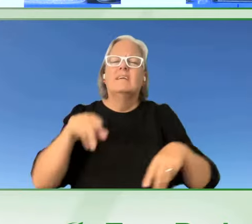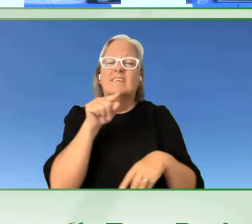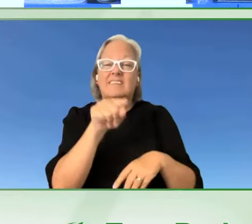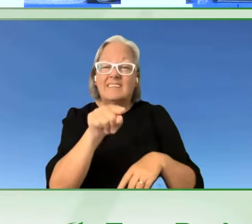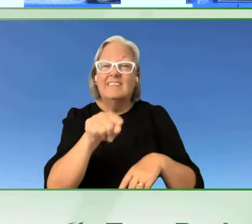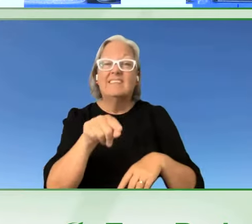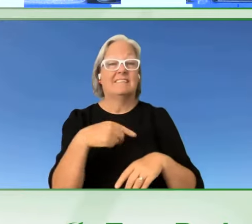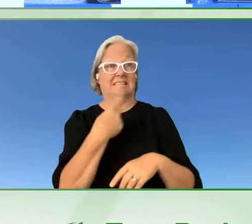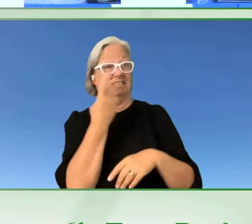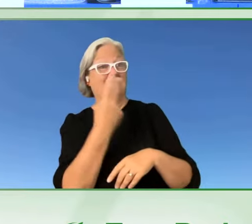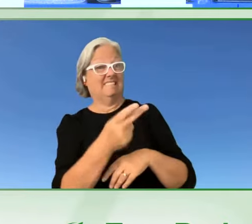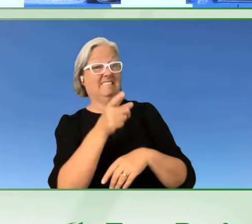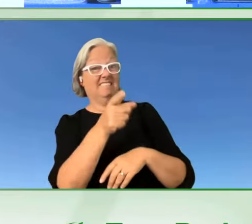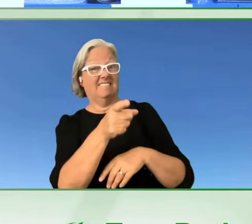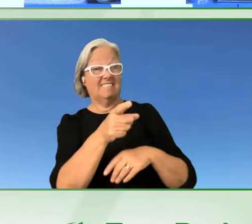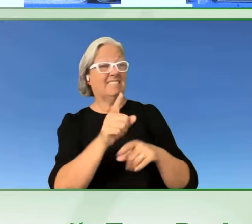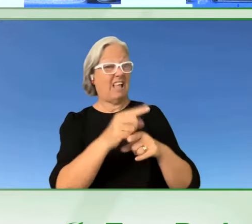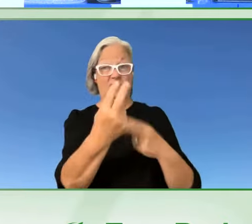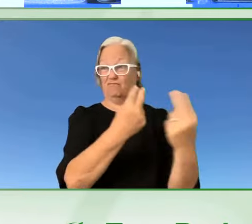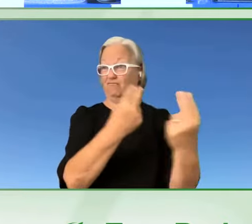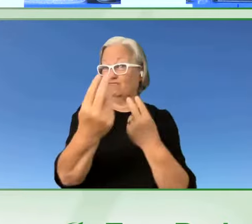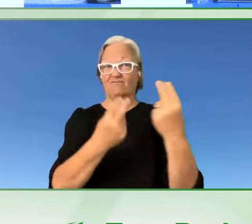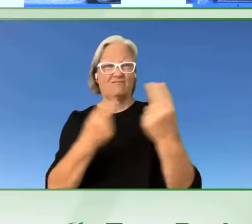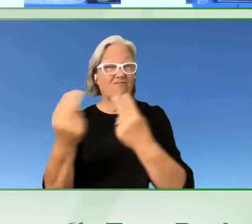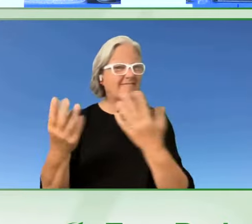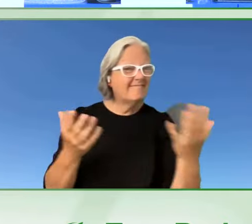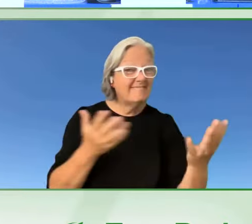Fitting in is not always the best.